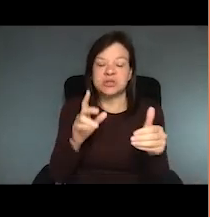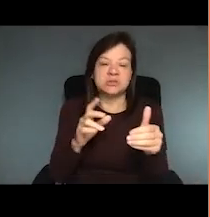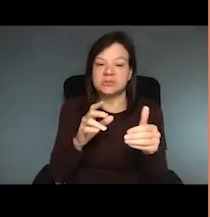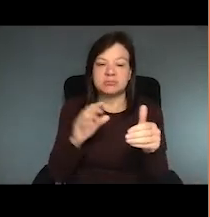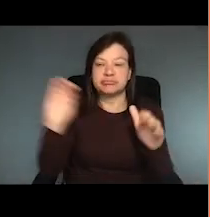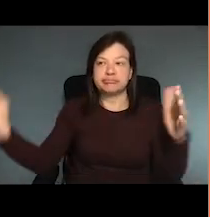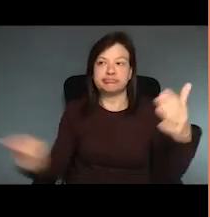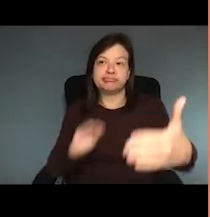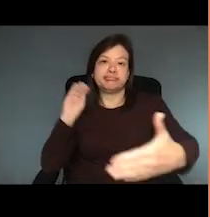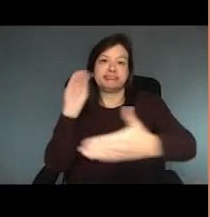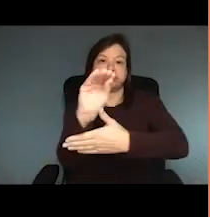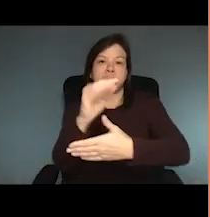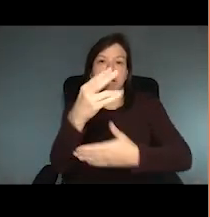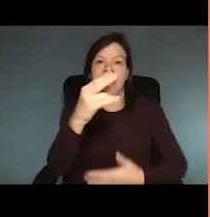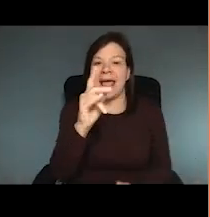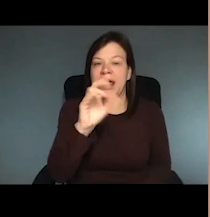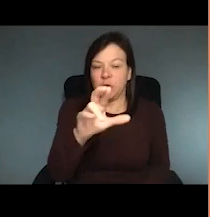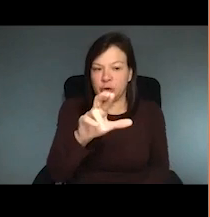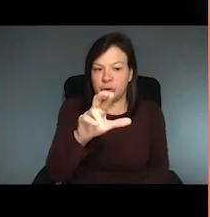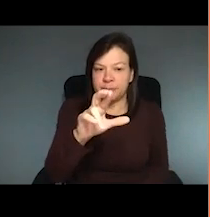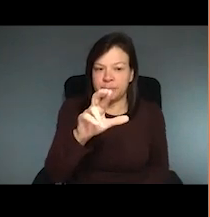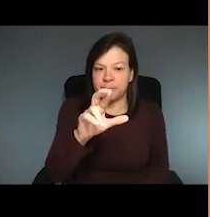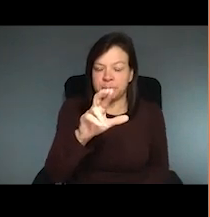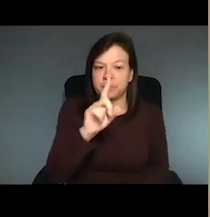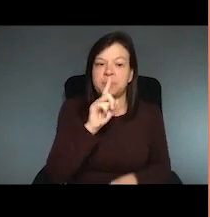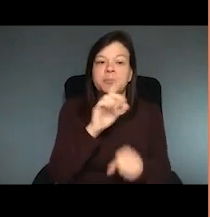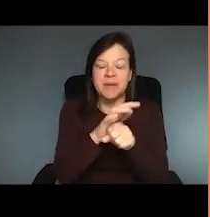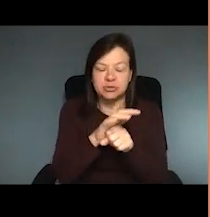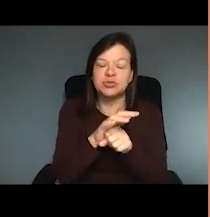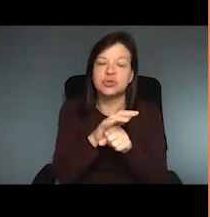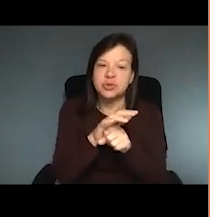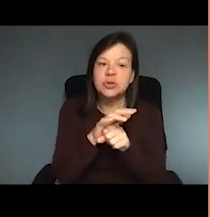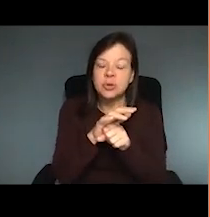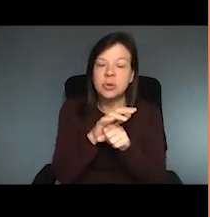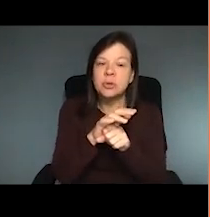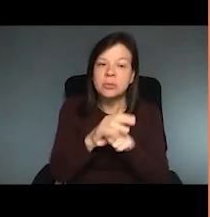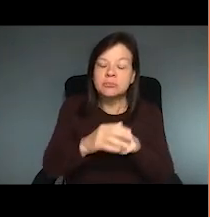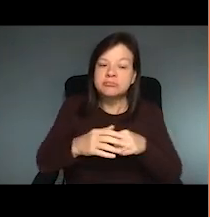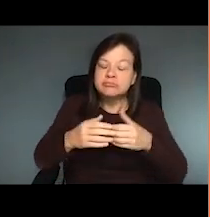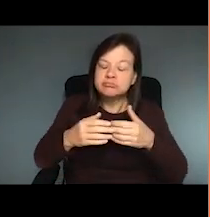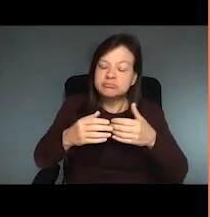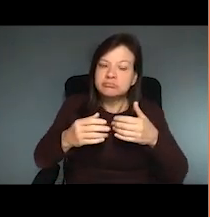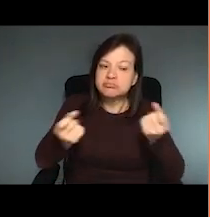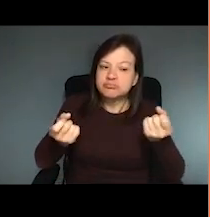HEADER MAKE SURE THAT IT WAS GOING THROUGH WITHOUT HAVING TO BRING IN OTHER PLATFORMS.